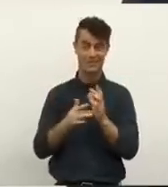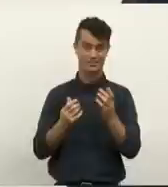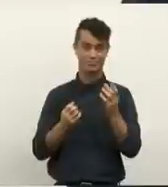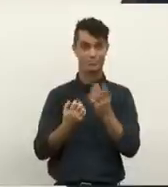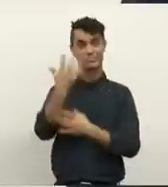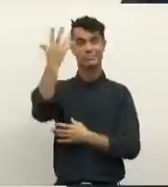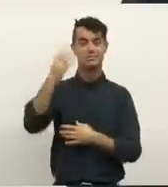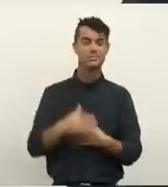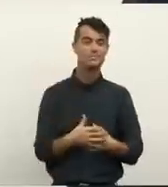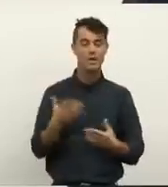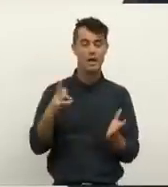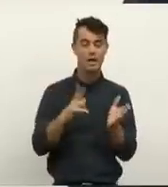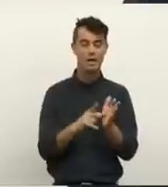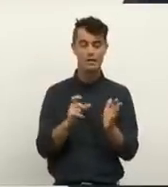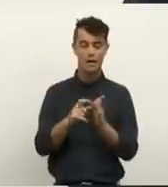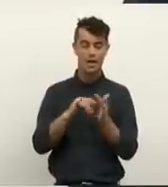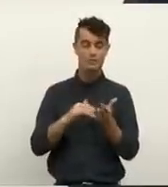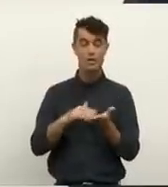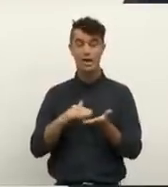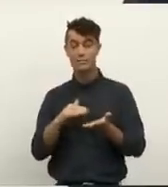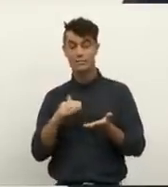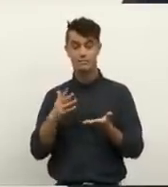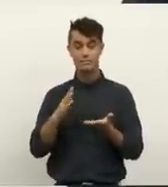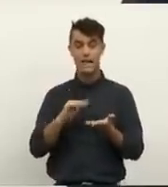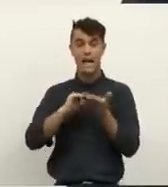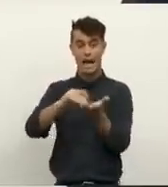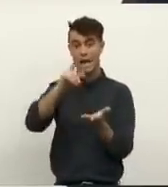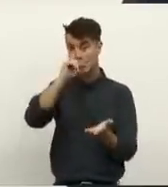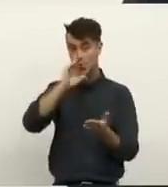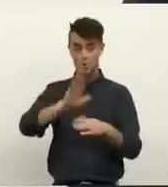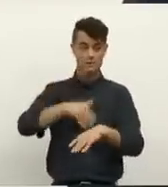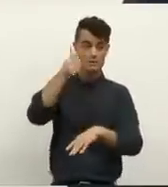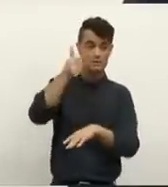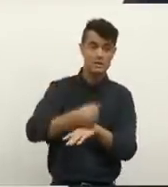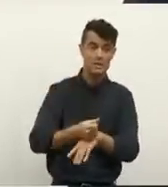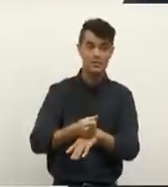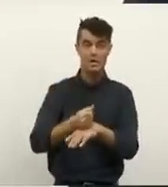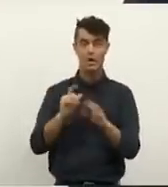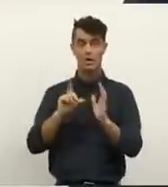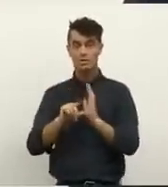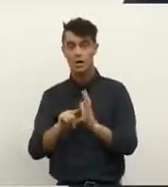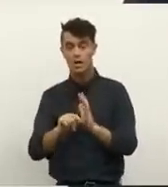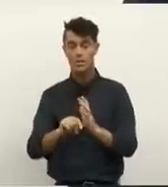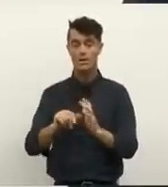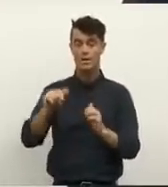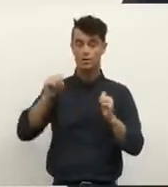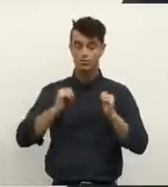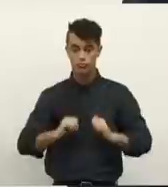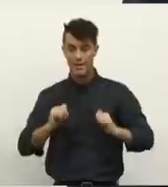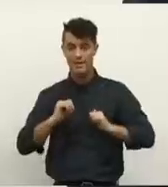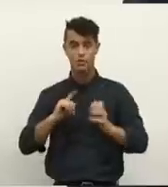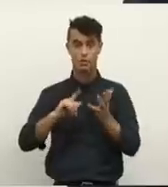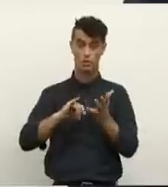to help people get set up time, and training on how to use those features they may already have